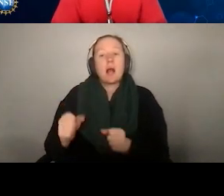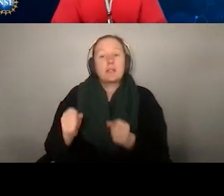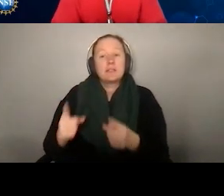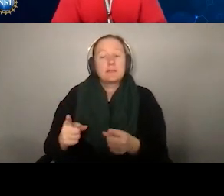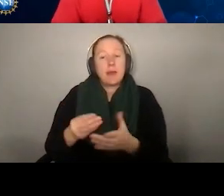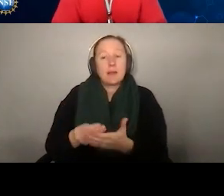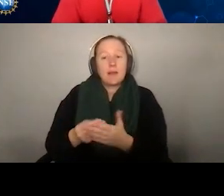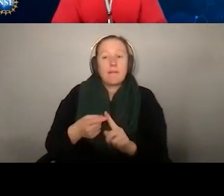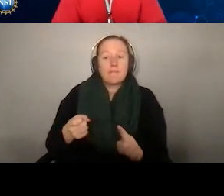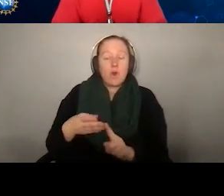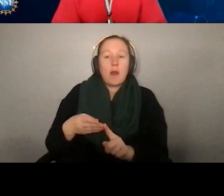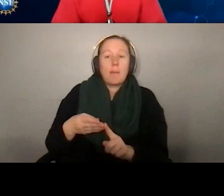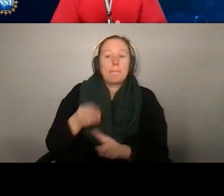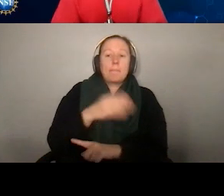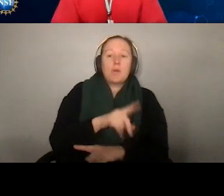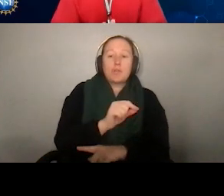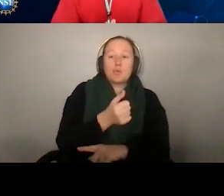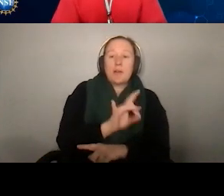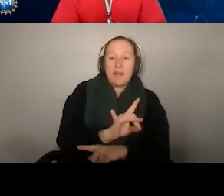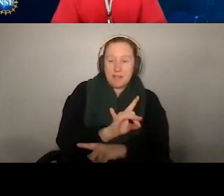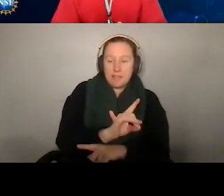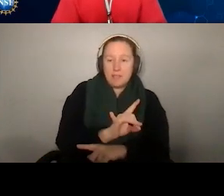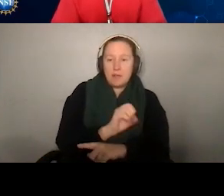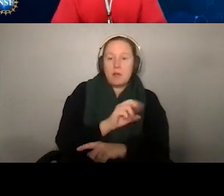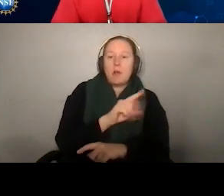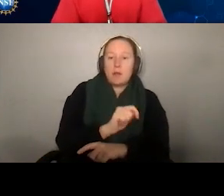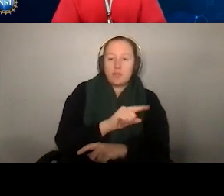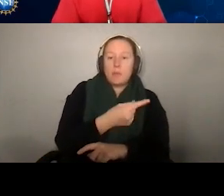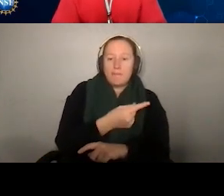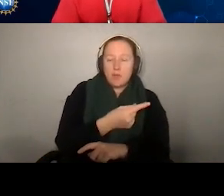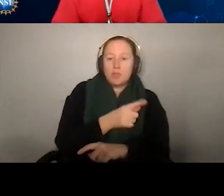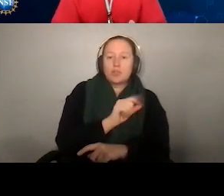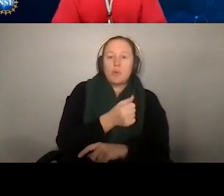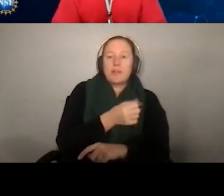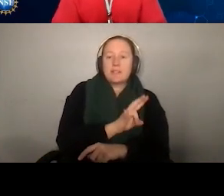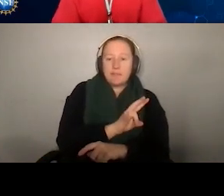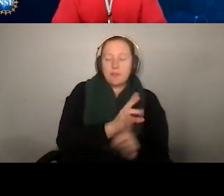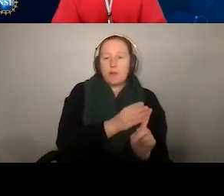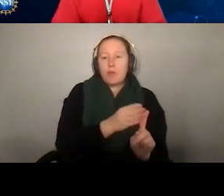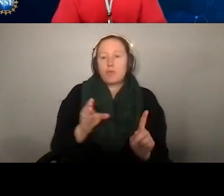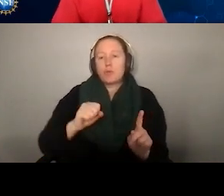Fiscal Year 2018 which covers October 1st, 2017 through September 30th of